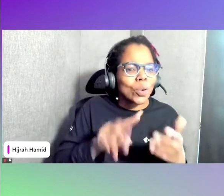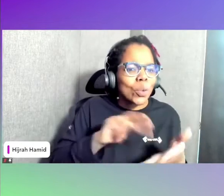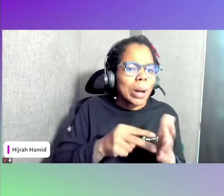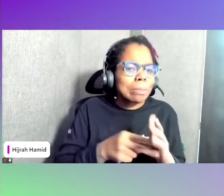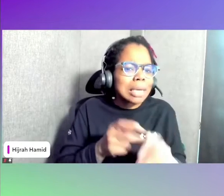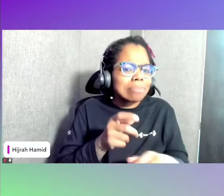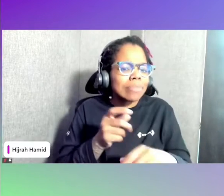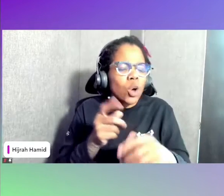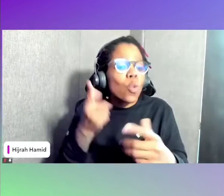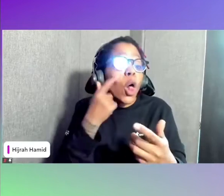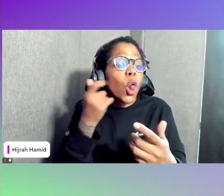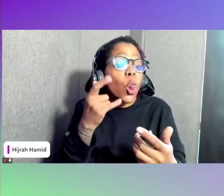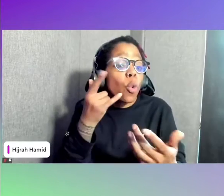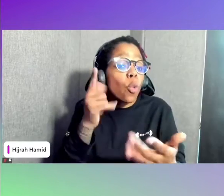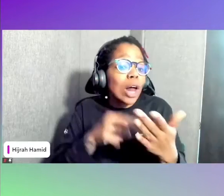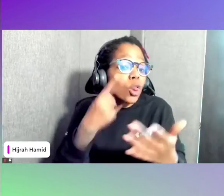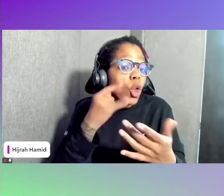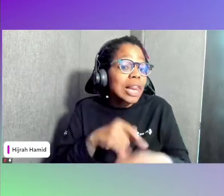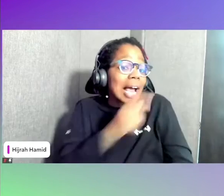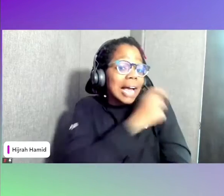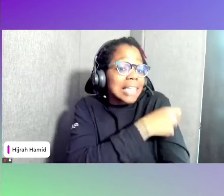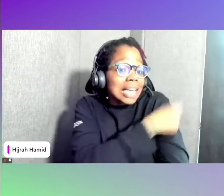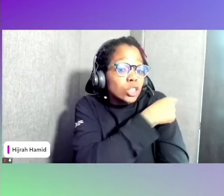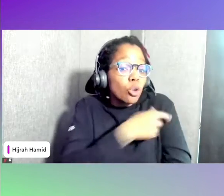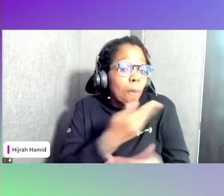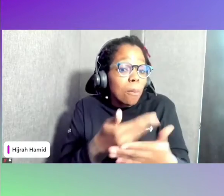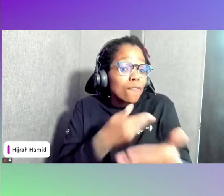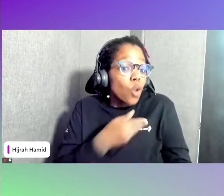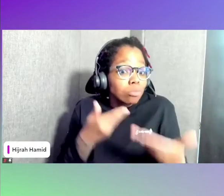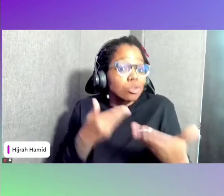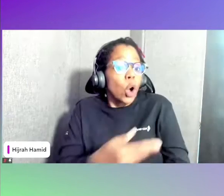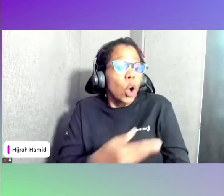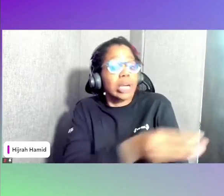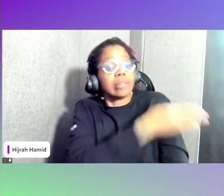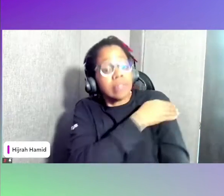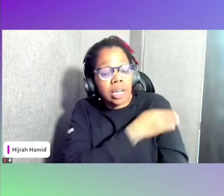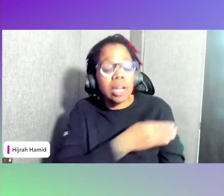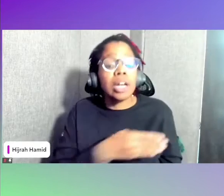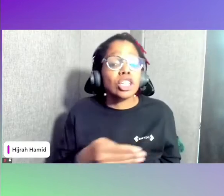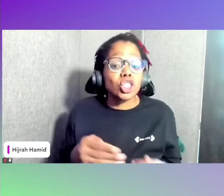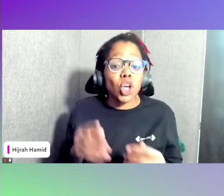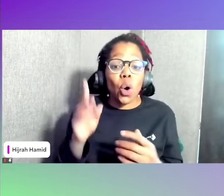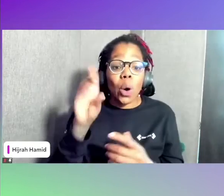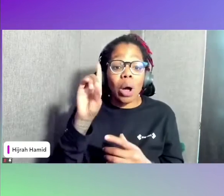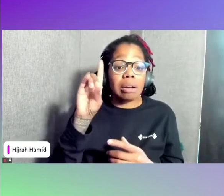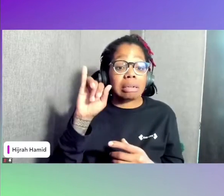on holiday cards, and also folks that would like to explore what a tattoo design looks